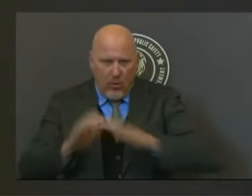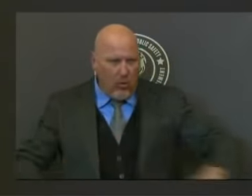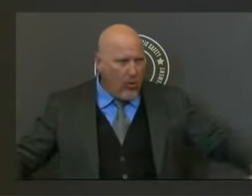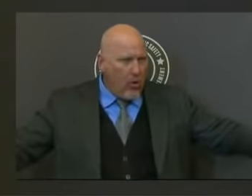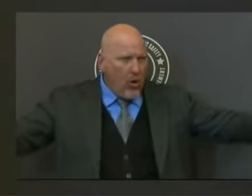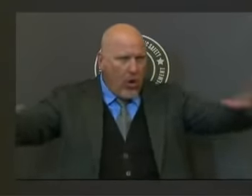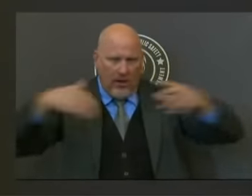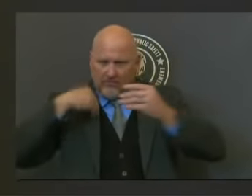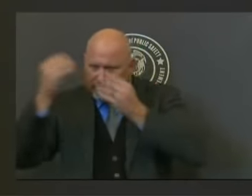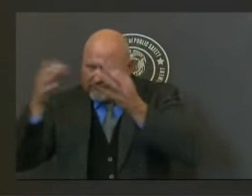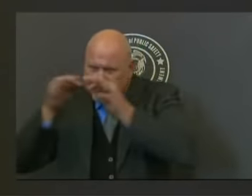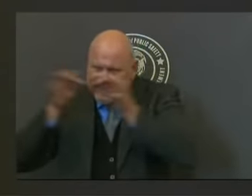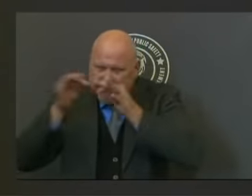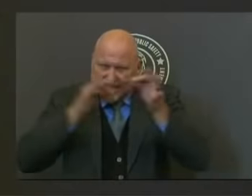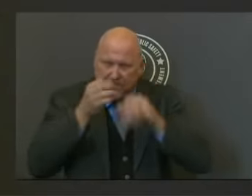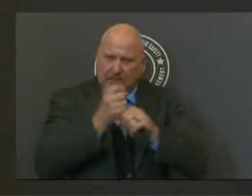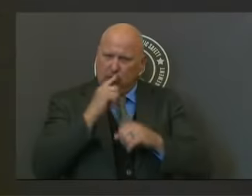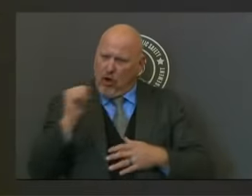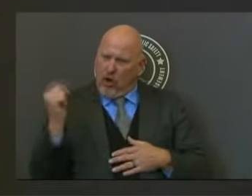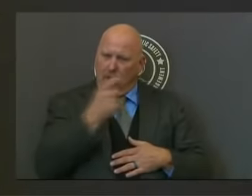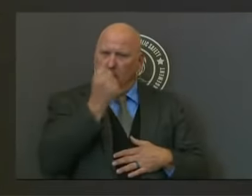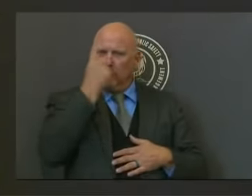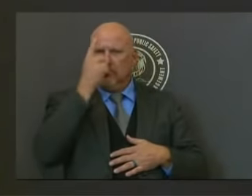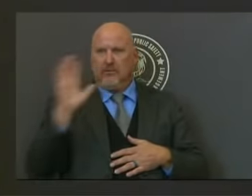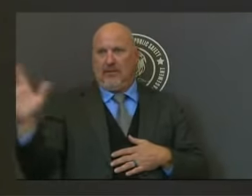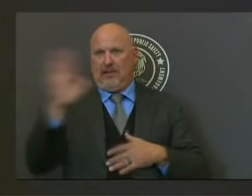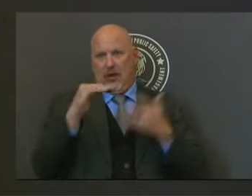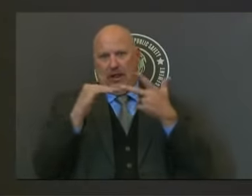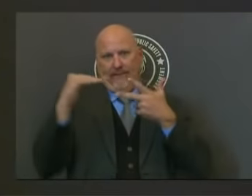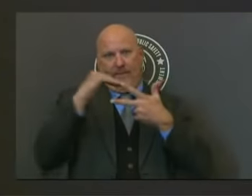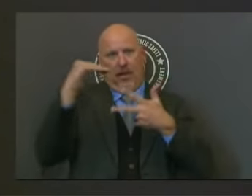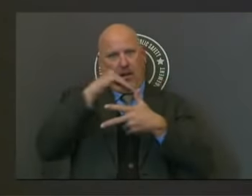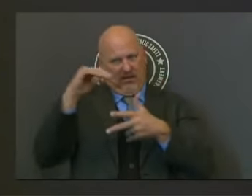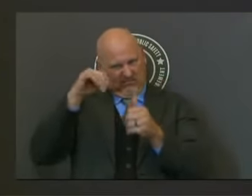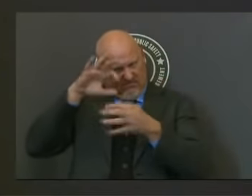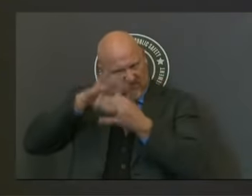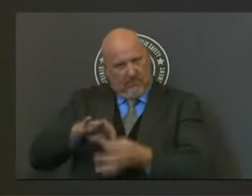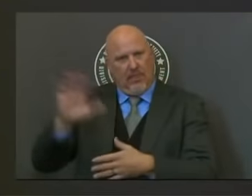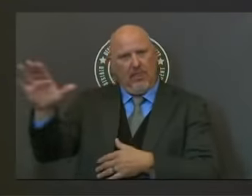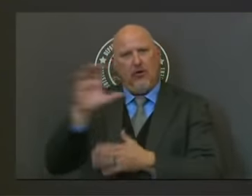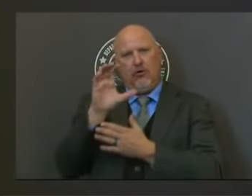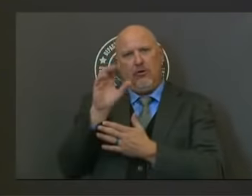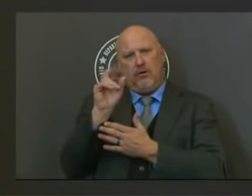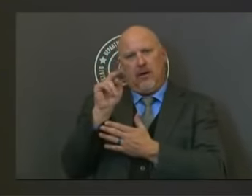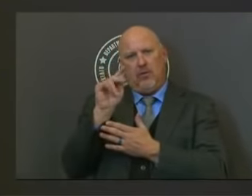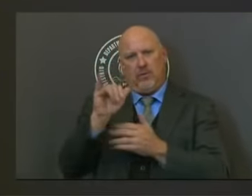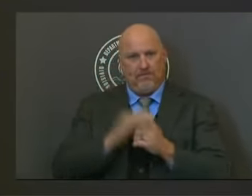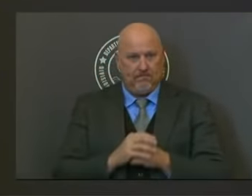we're also engaging in weekly webinars with businesses